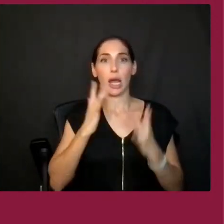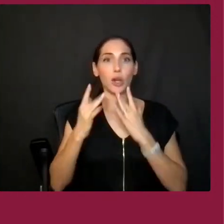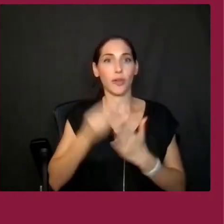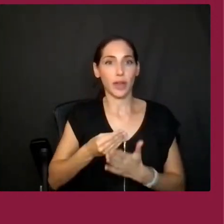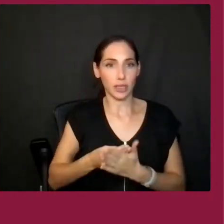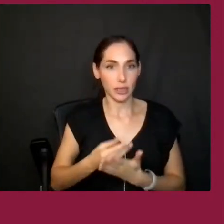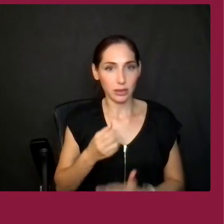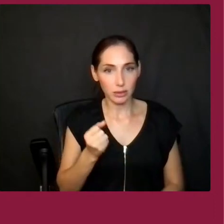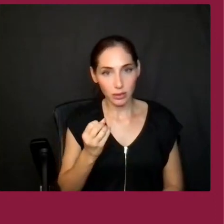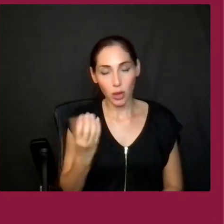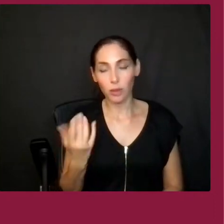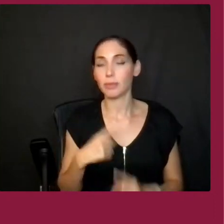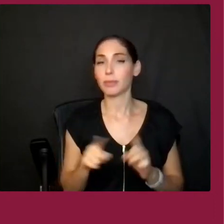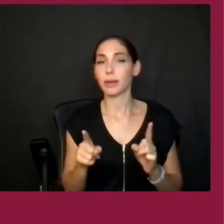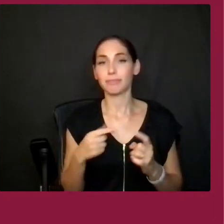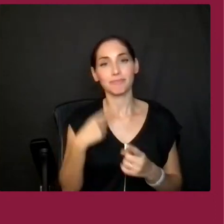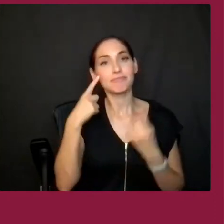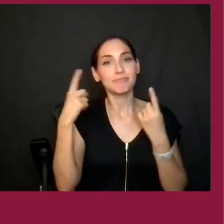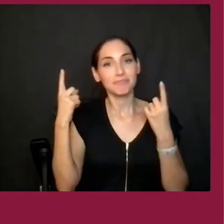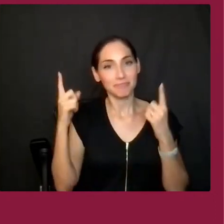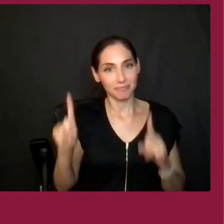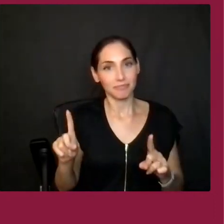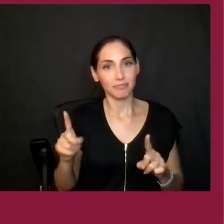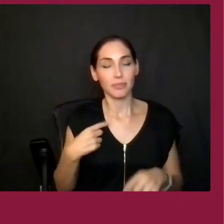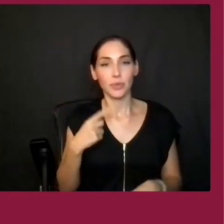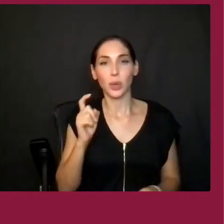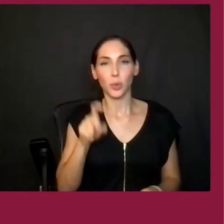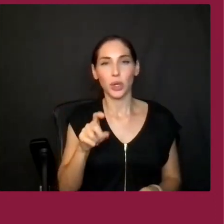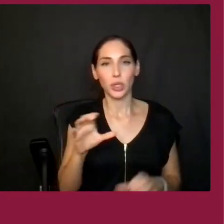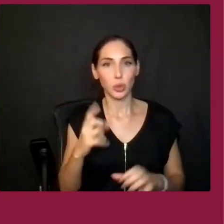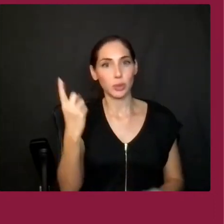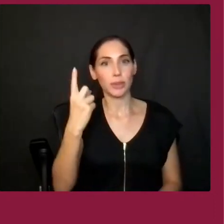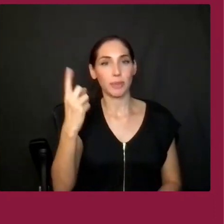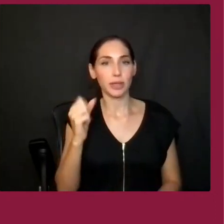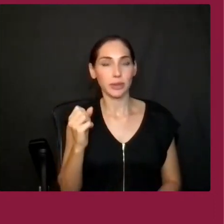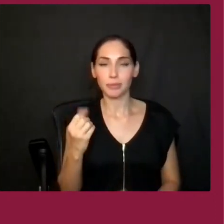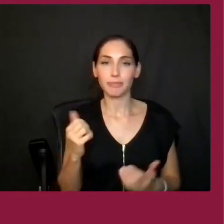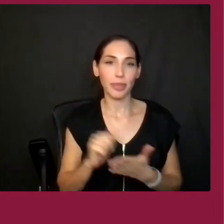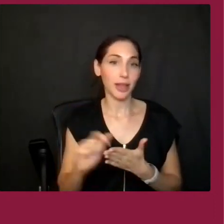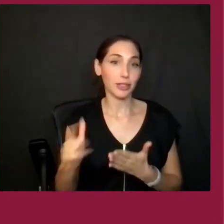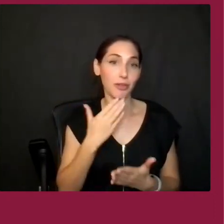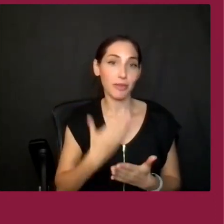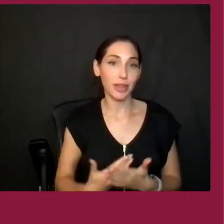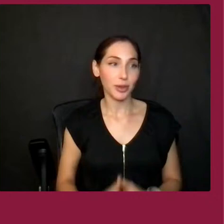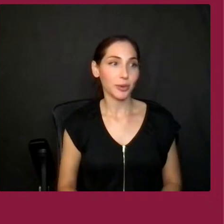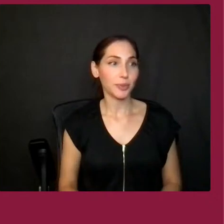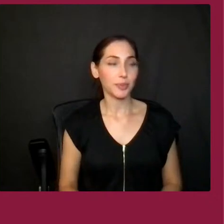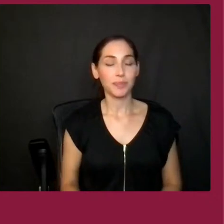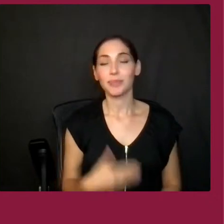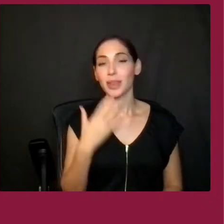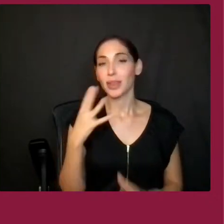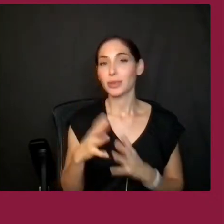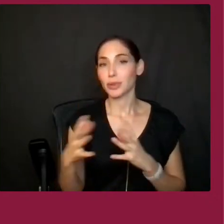So, uh, but I agree. We, we need to do something. So that's all. Thank you. Thank you so much. Trustee Adams?